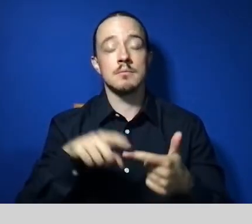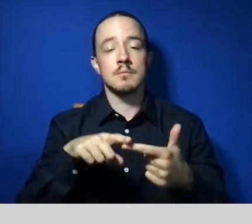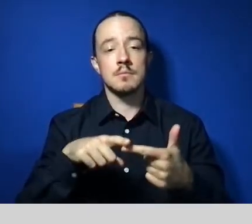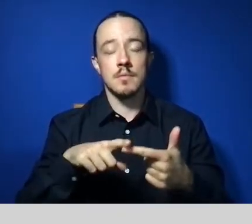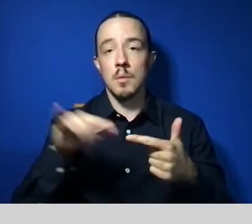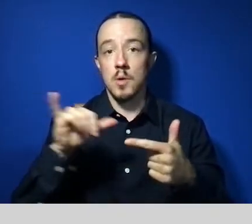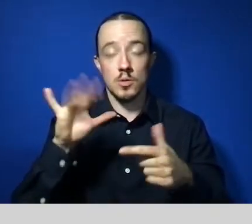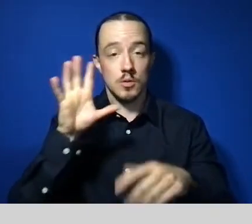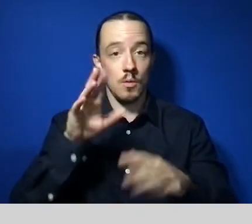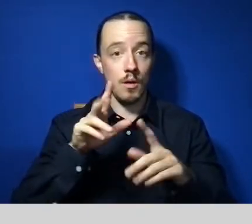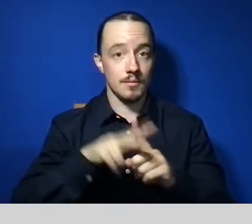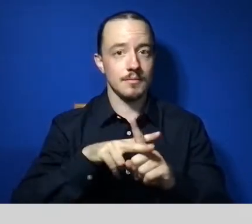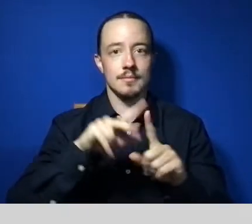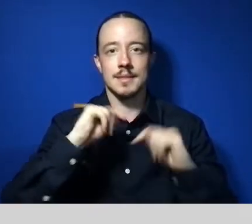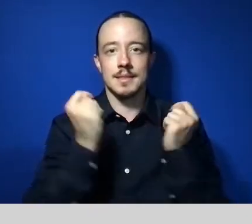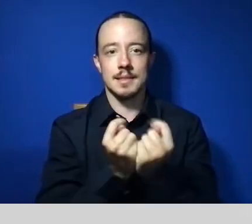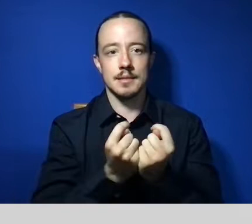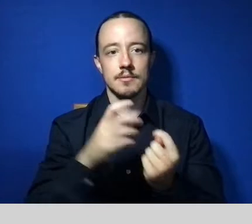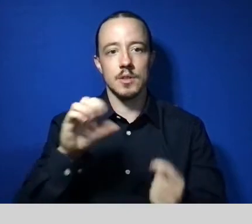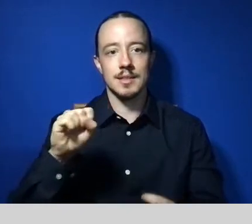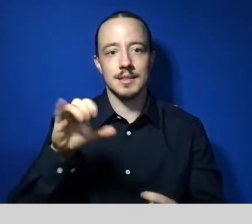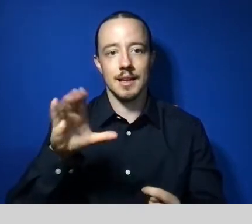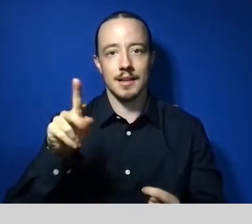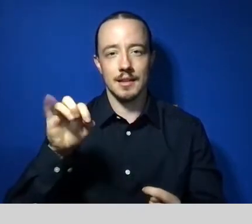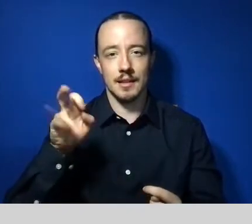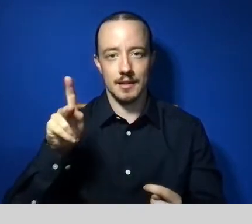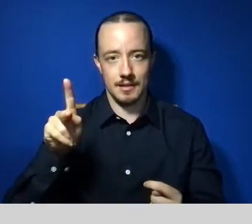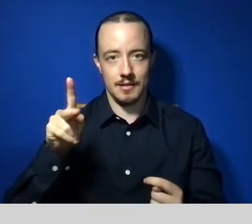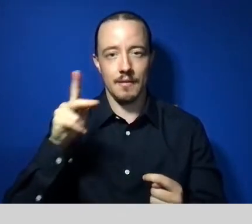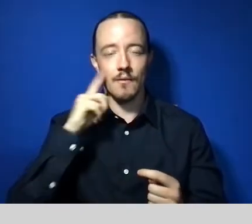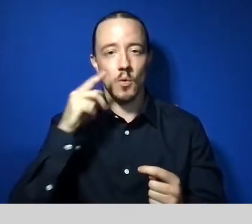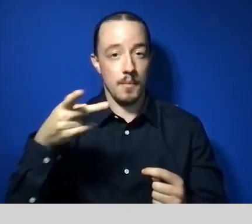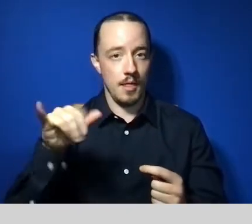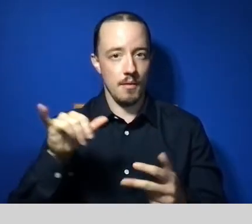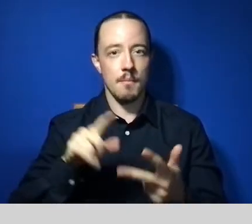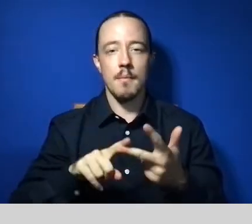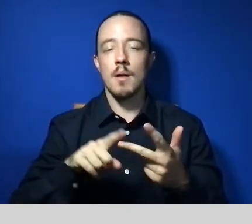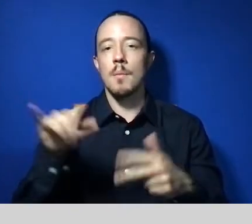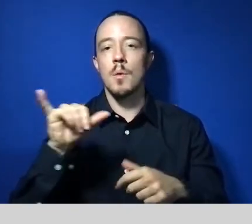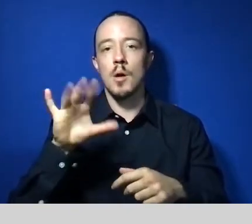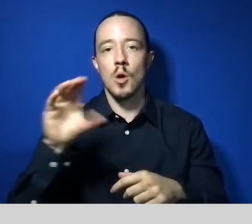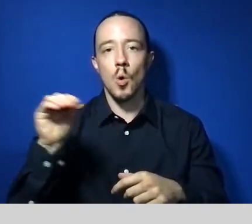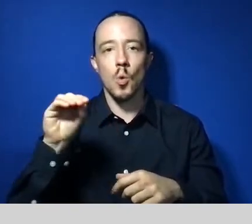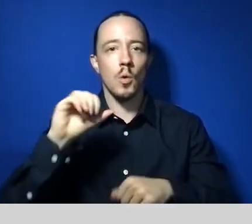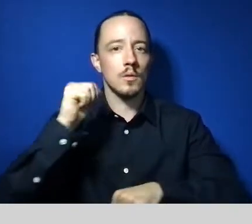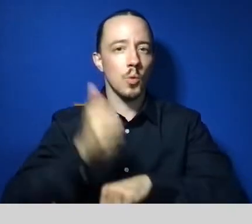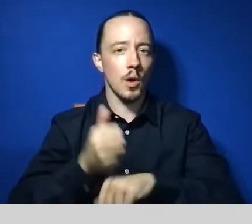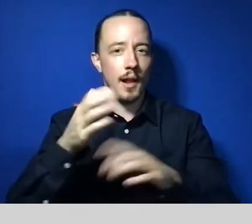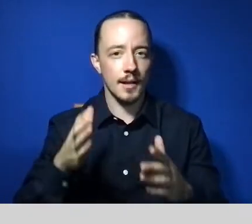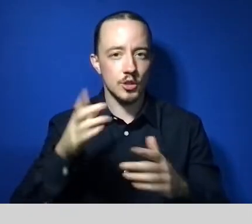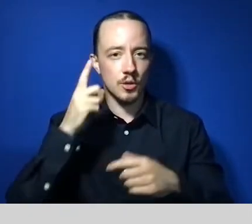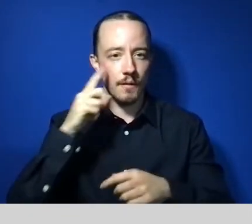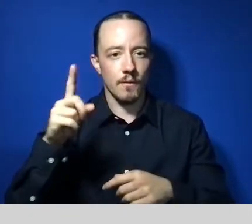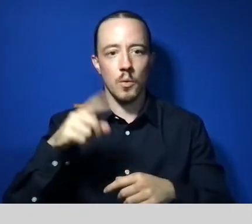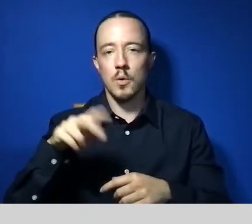machine learning library of Python. And I am a co-organizer for the New York City chapter of Pyladies.